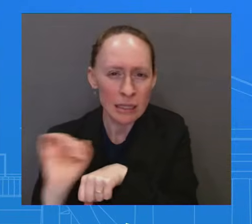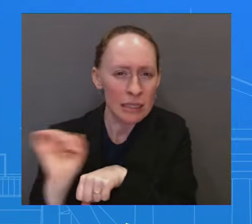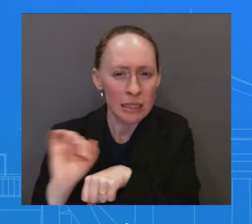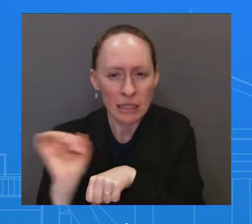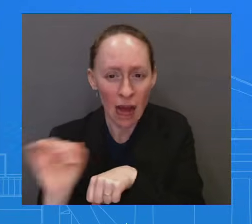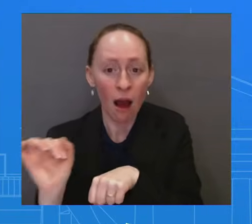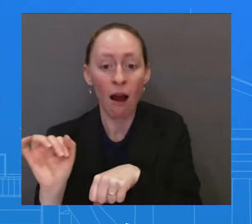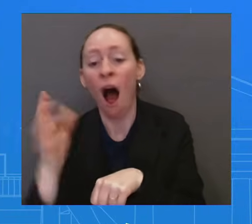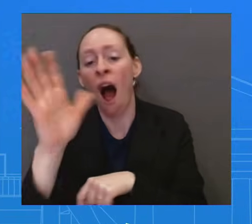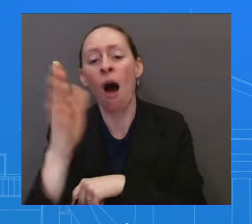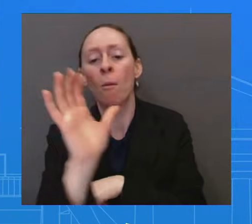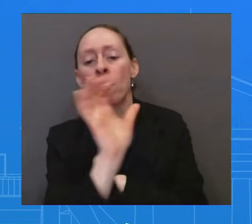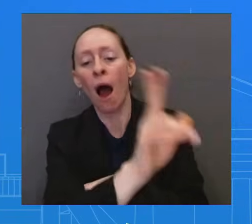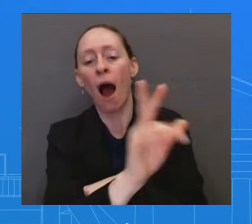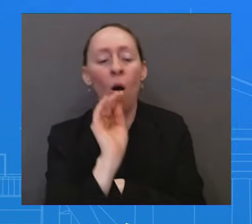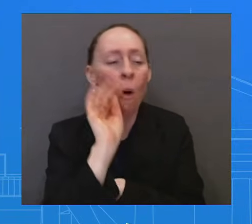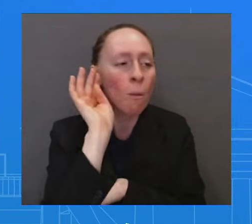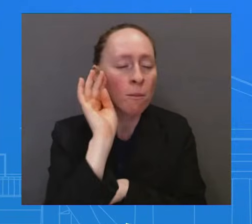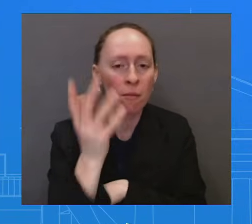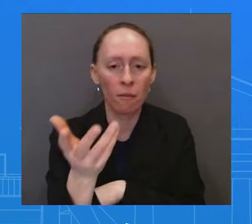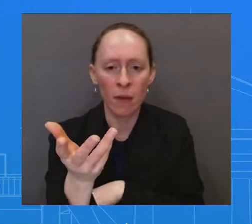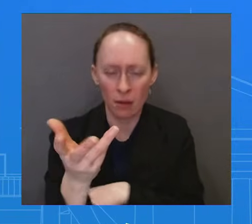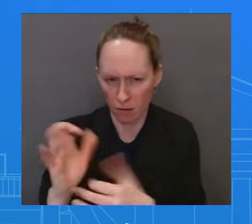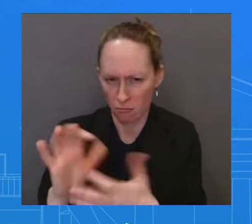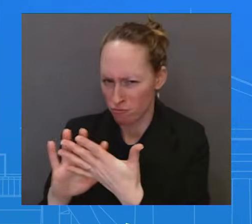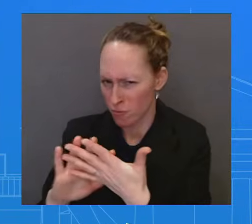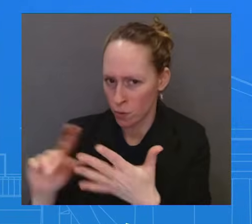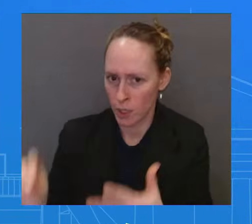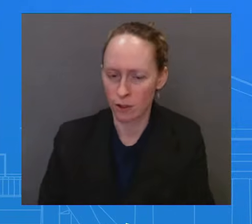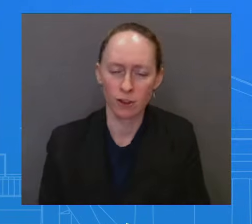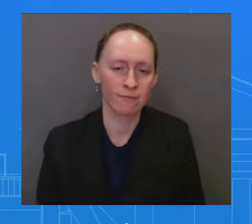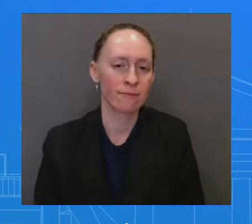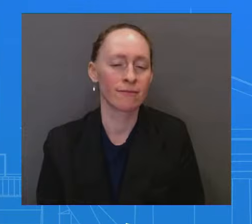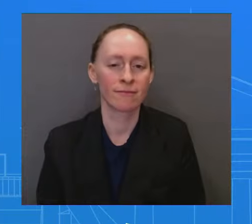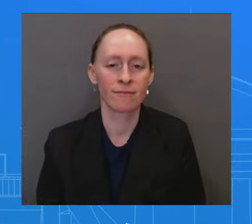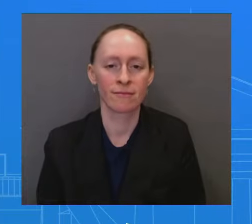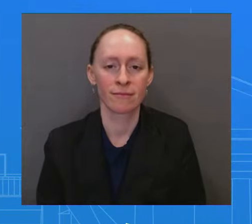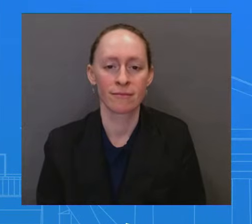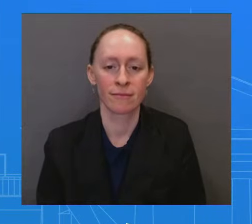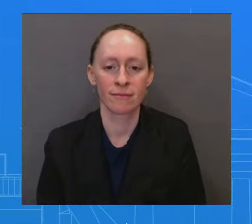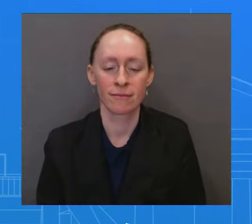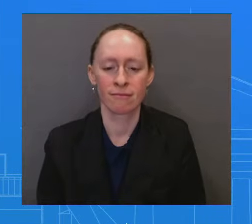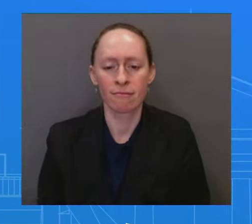As we make these tough decisions -- and they are tough, Ed -- he's going to do it with our national security interests